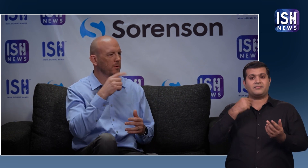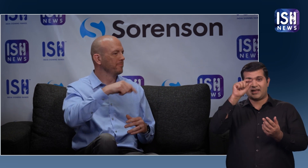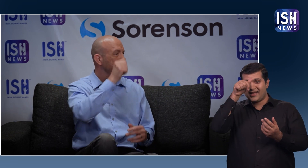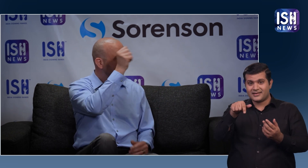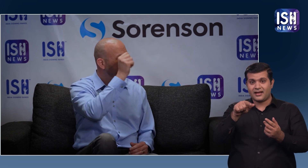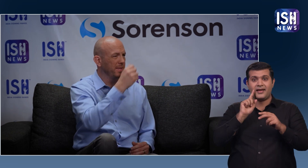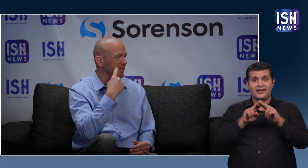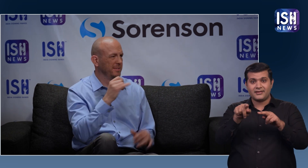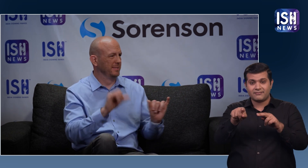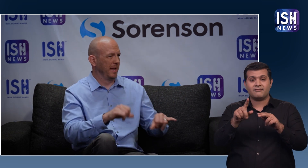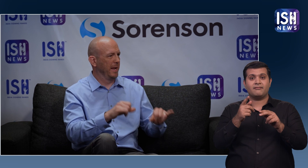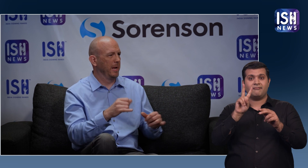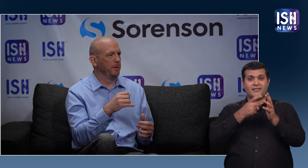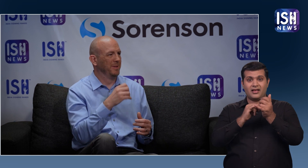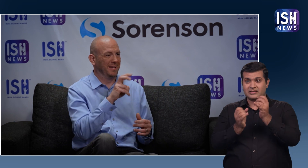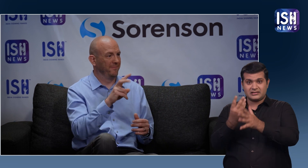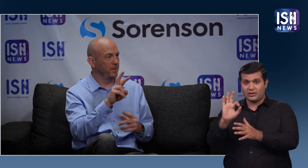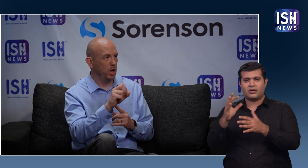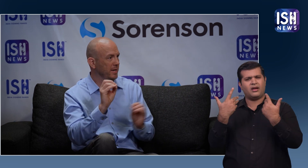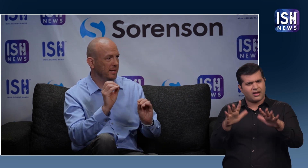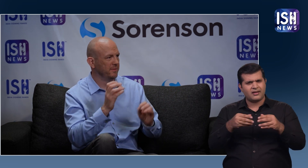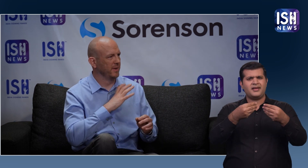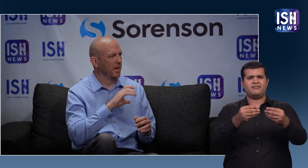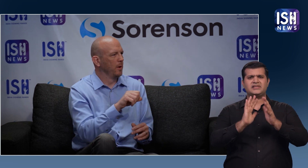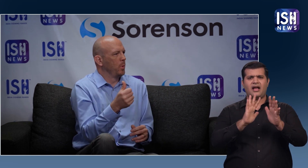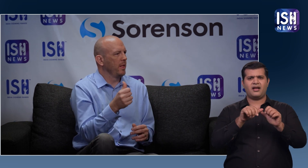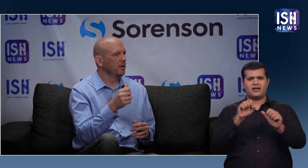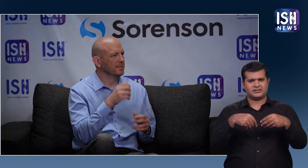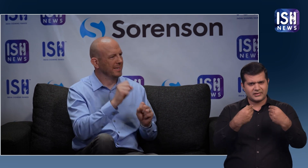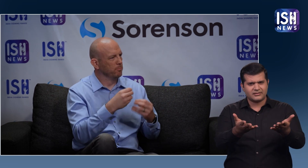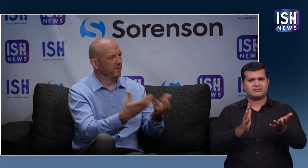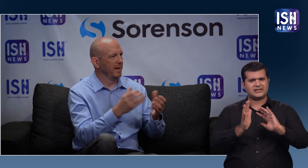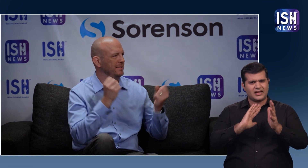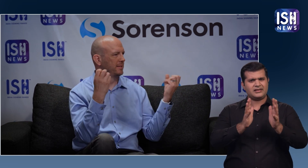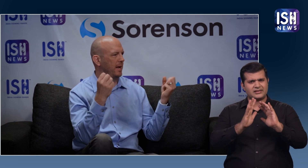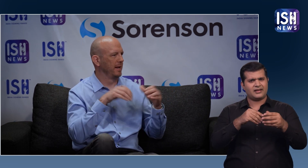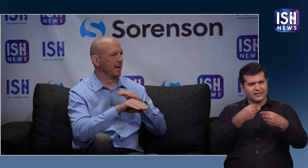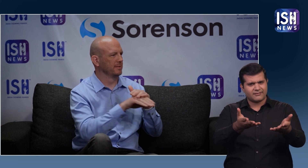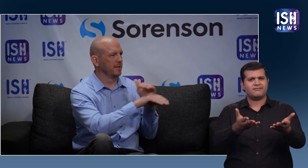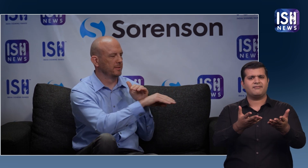In India, if there is no VRS, its okay there should be other Sign Language accessibility!